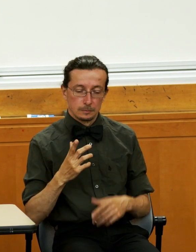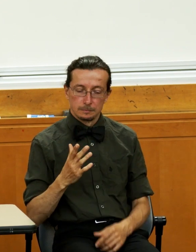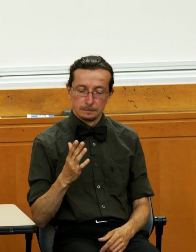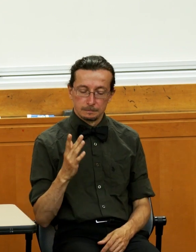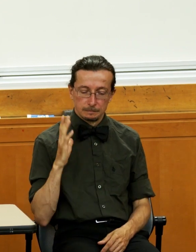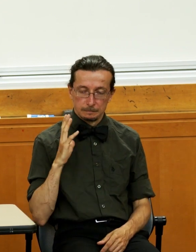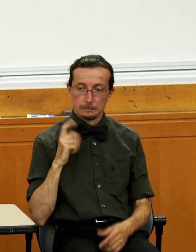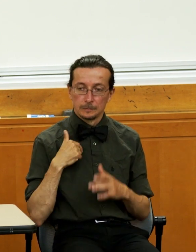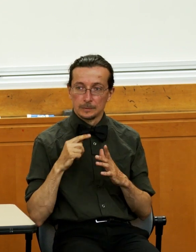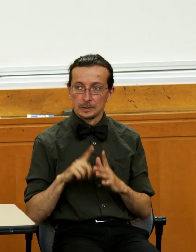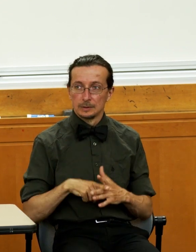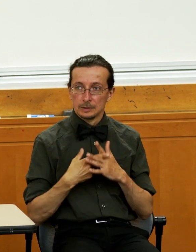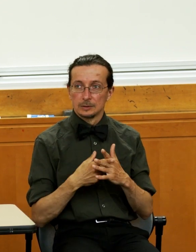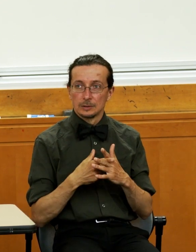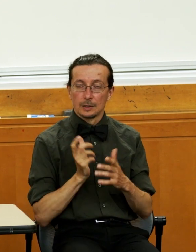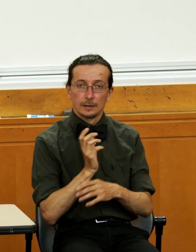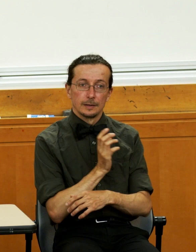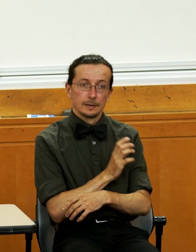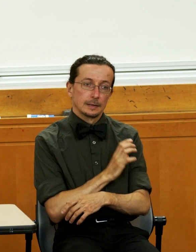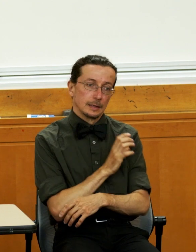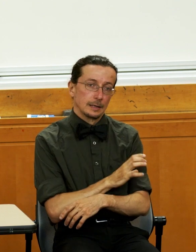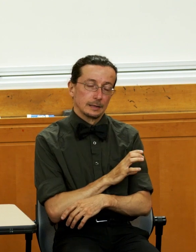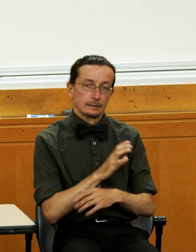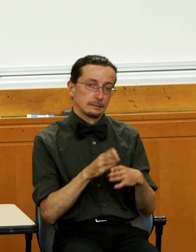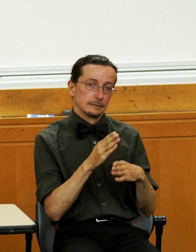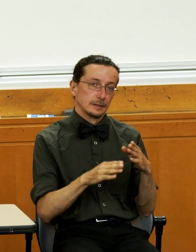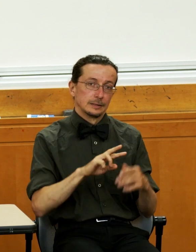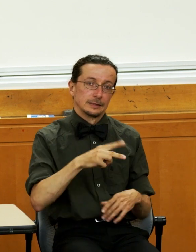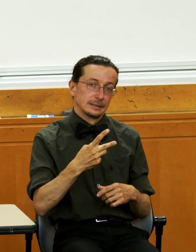clinic, and the clinic just finished its second year so brand new #BabyLawProf,